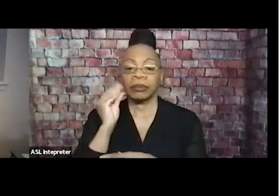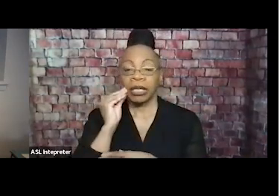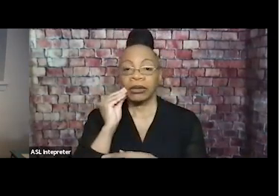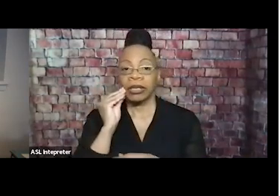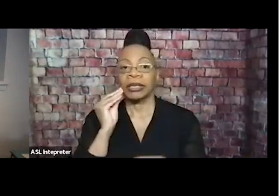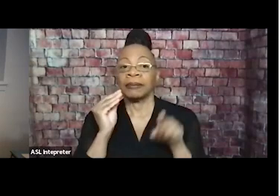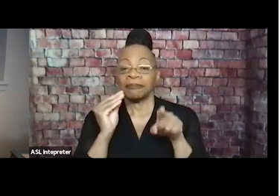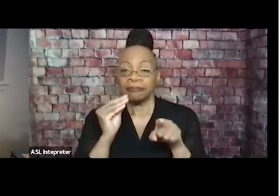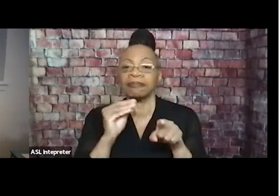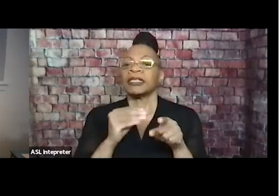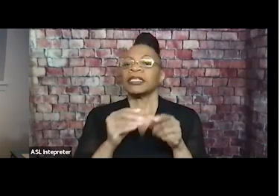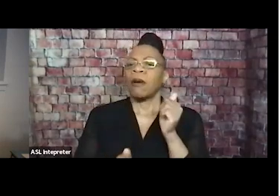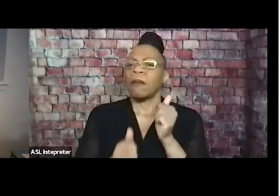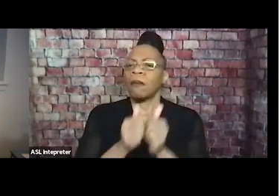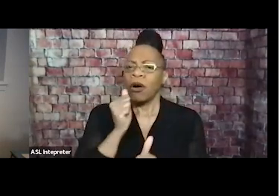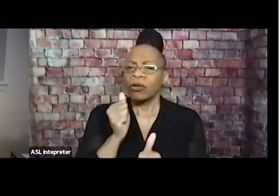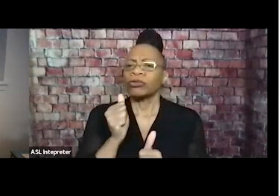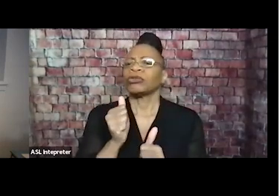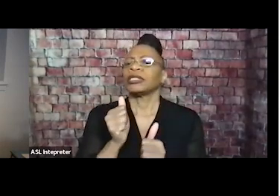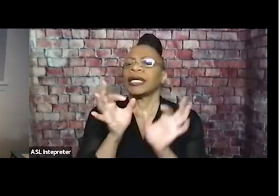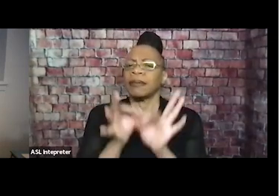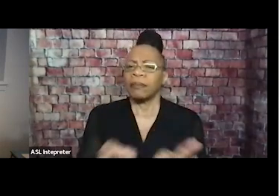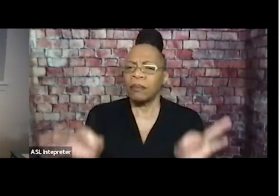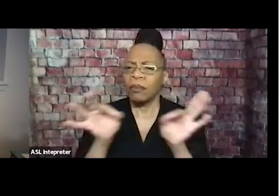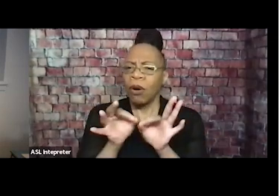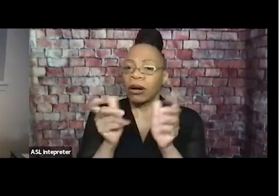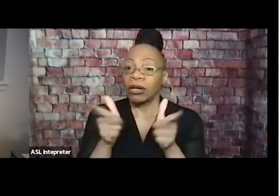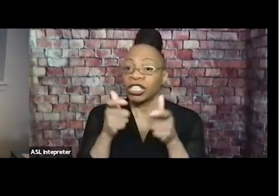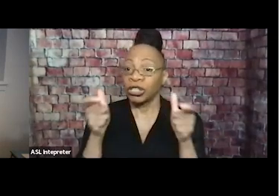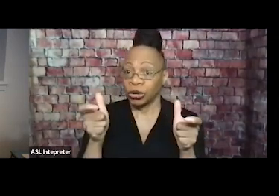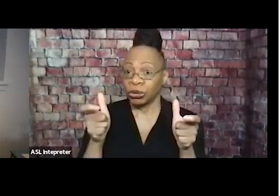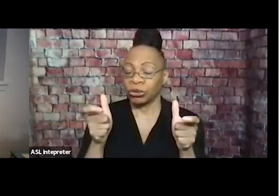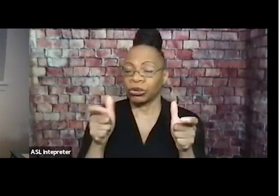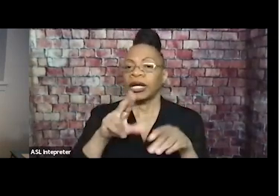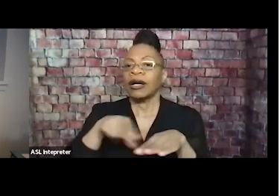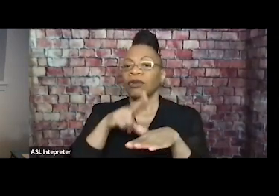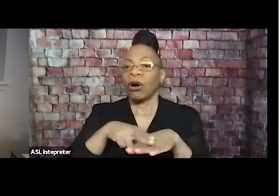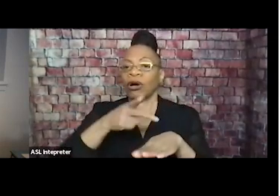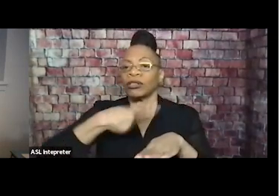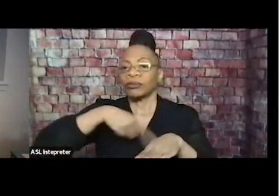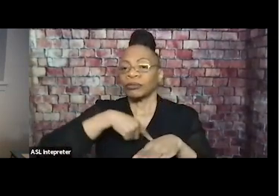and most important sections of the medical summary report because, of course, we are trying to answer the question: